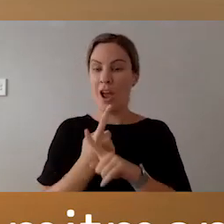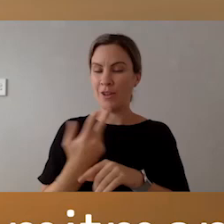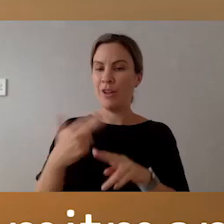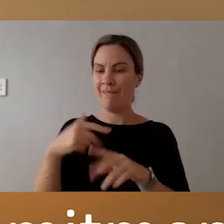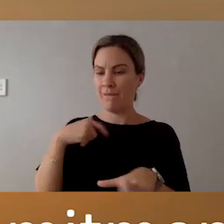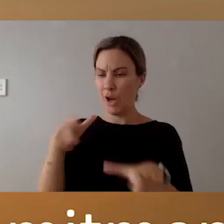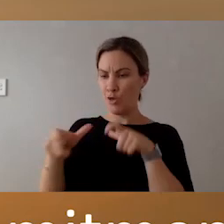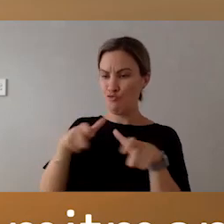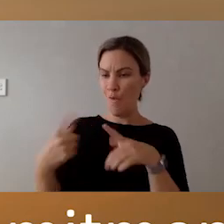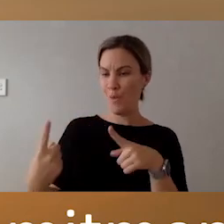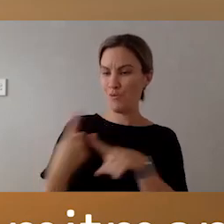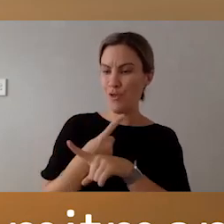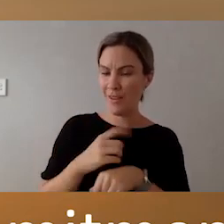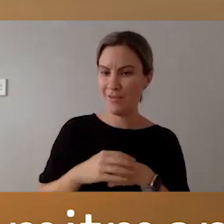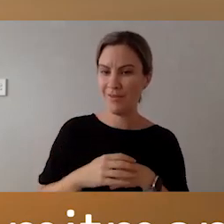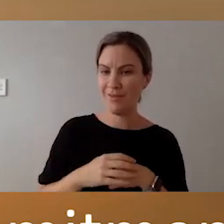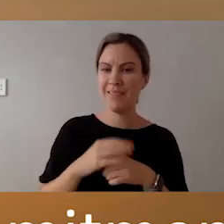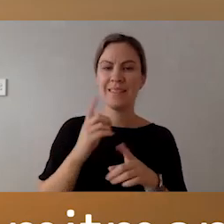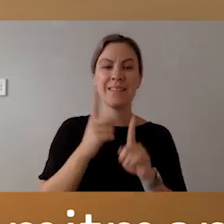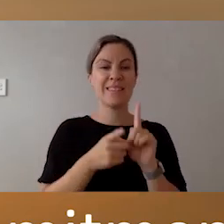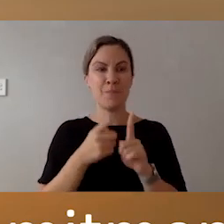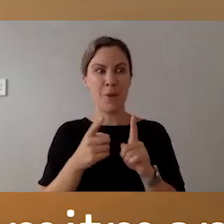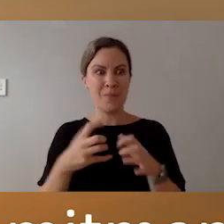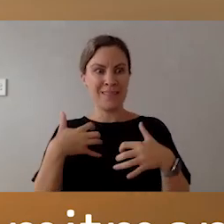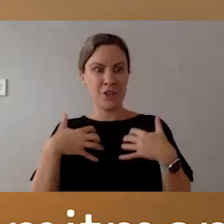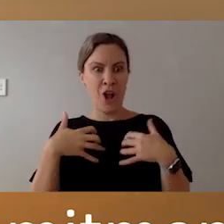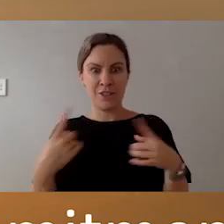disappointed about moving into their brand-new home or buying a new car,